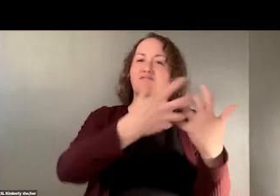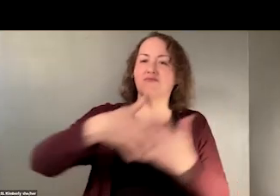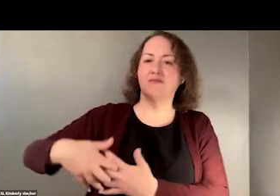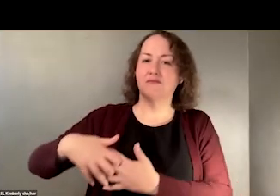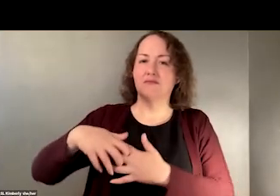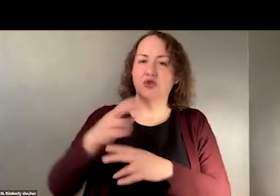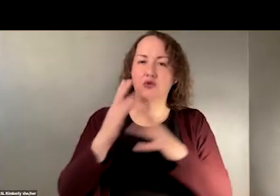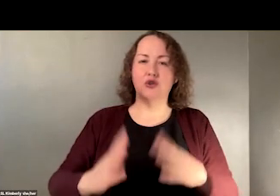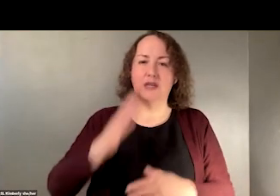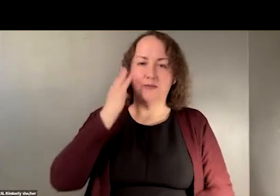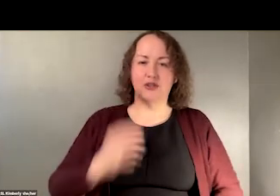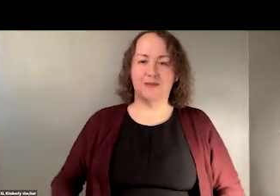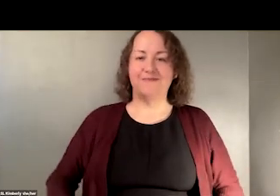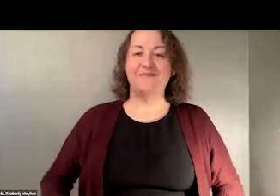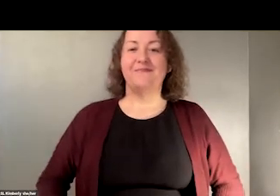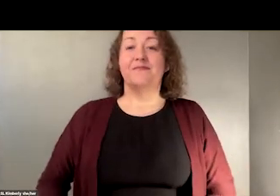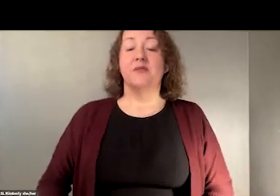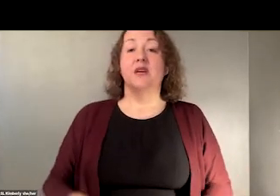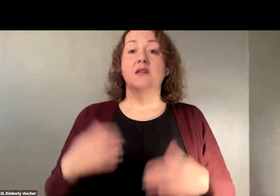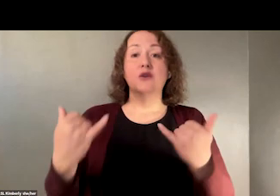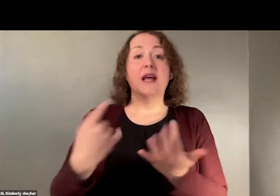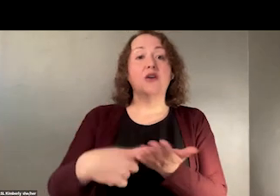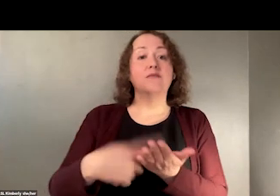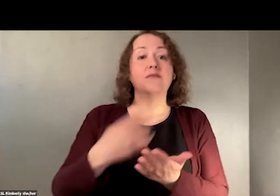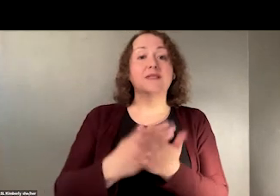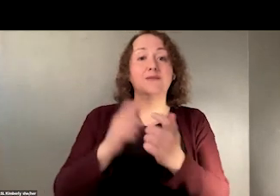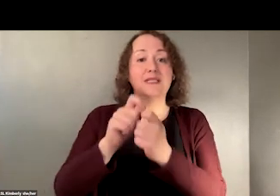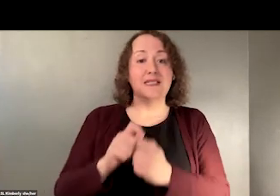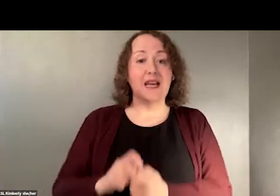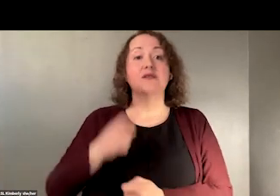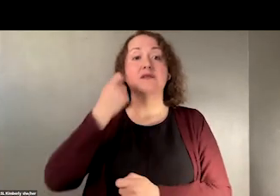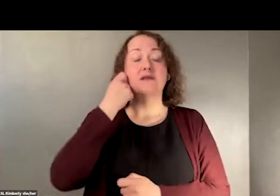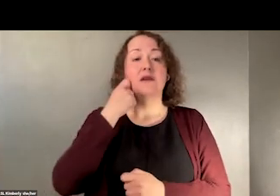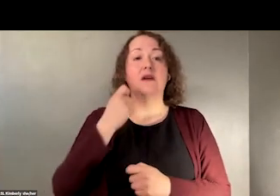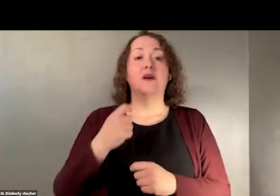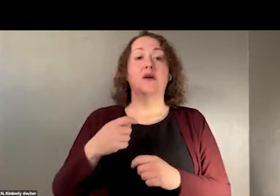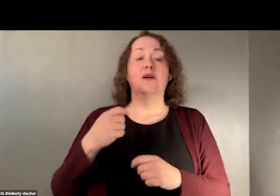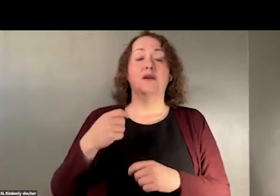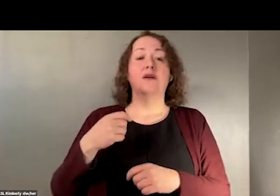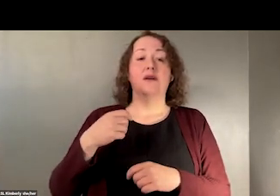Okay. So let's go into some details about the latest reviewer integration from Research.gov account management.